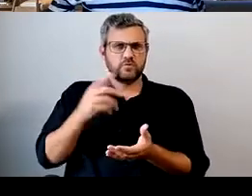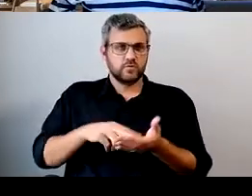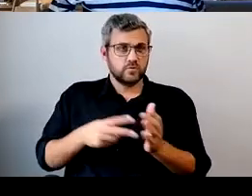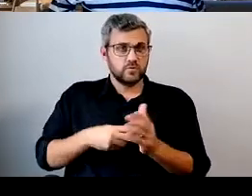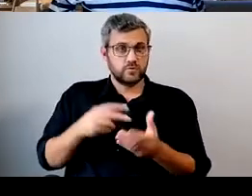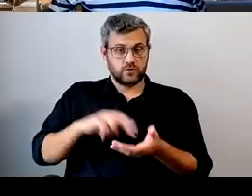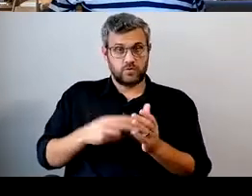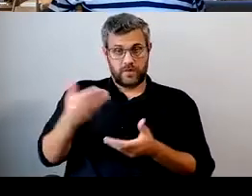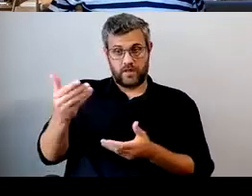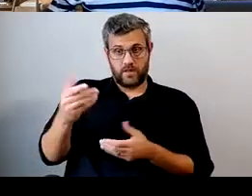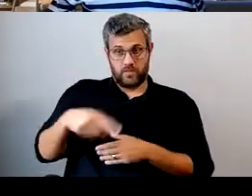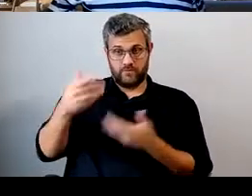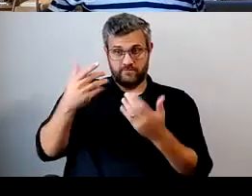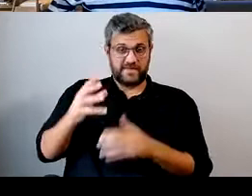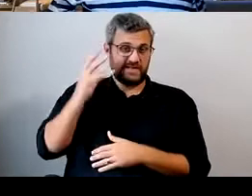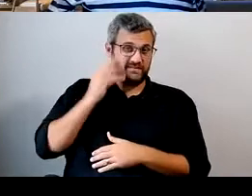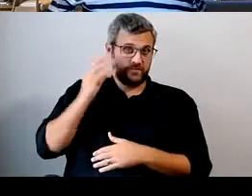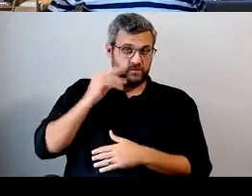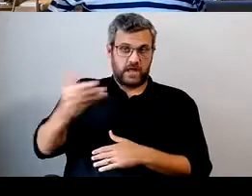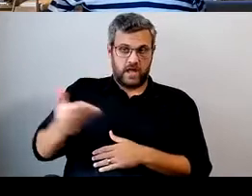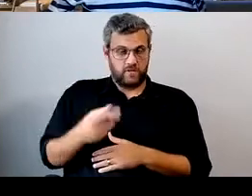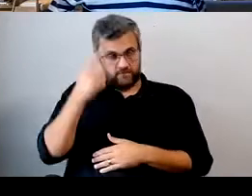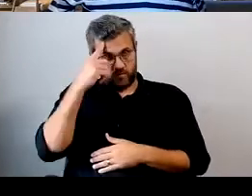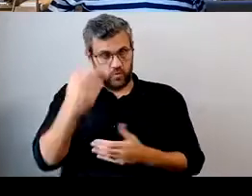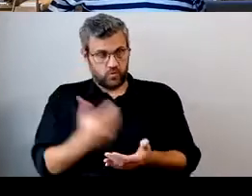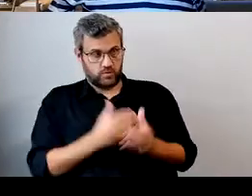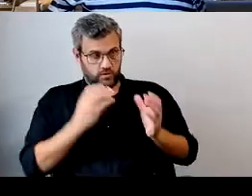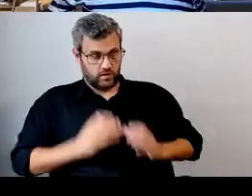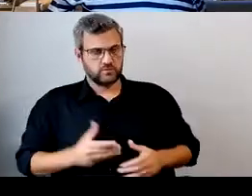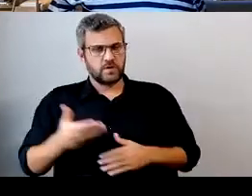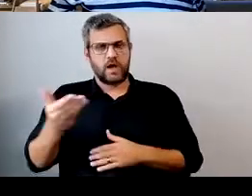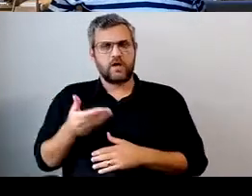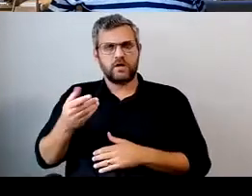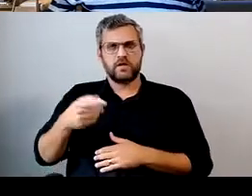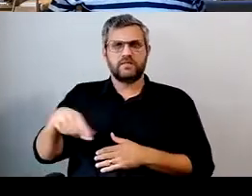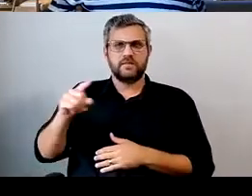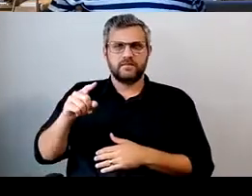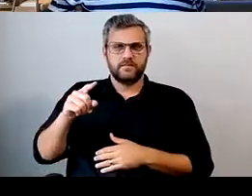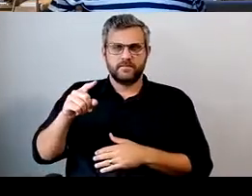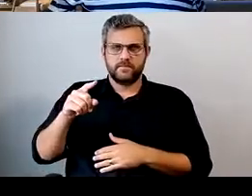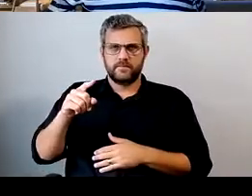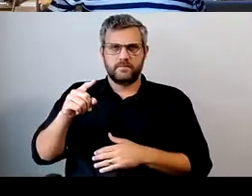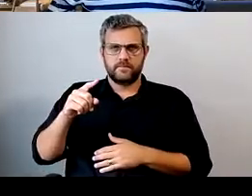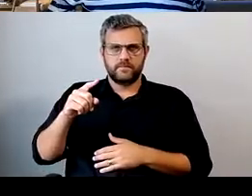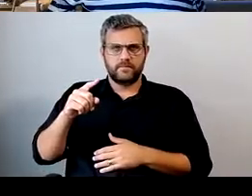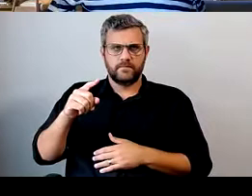that have experienced it before for new clients, or hiring them to be the assistants for their own children?